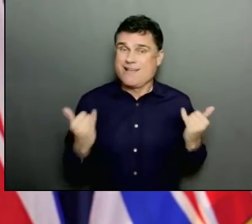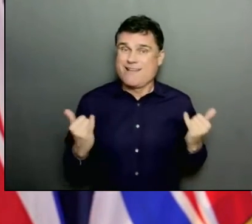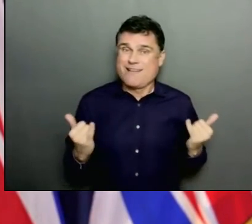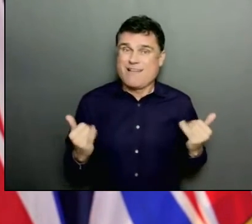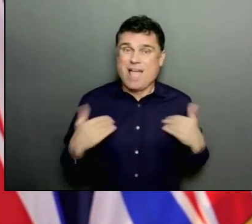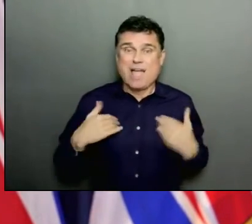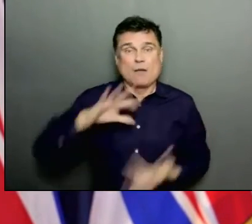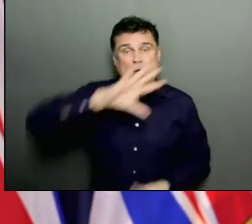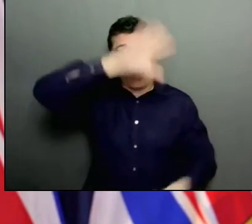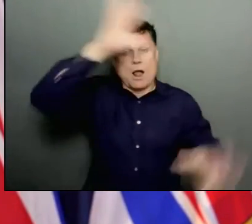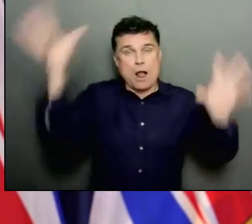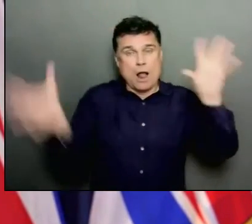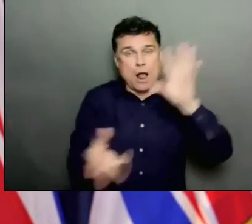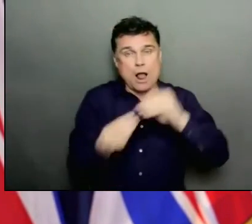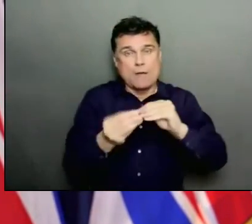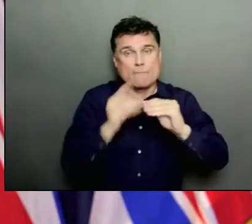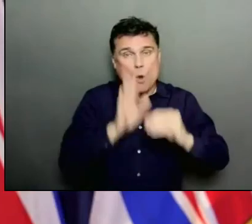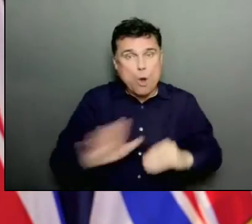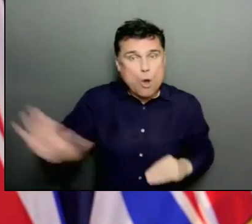In critical care those numbers